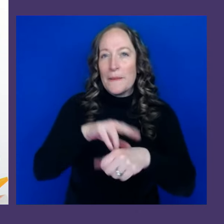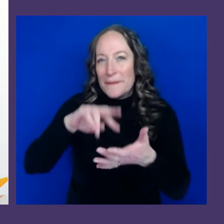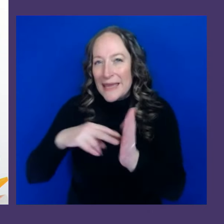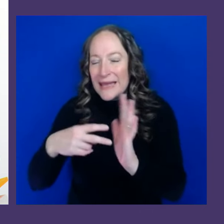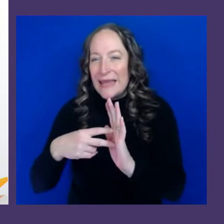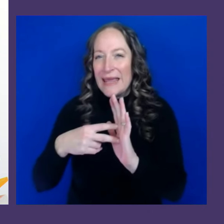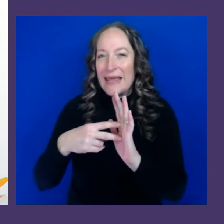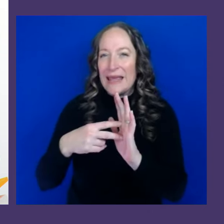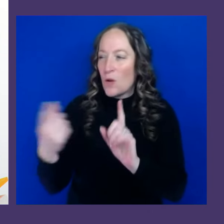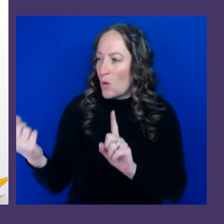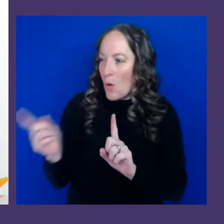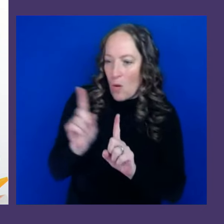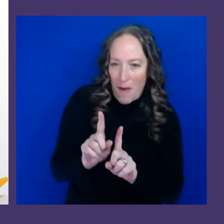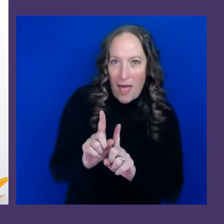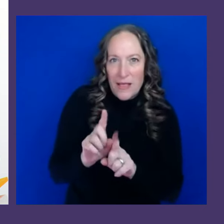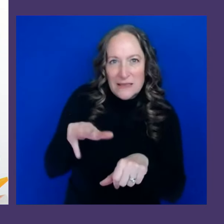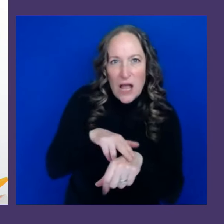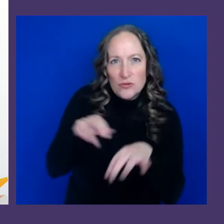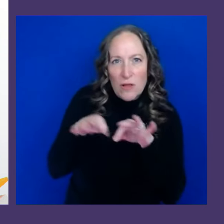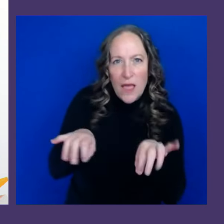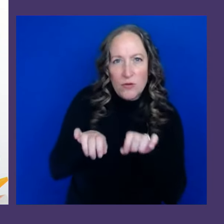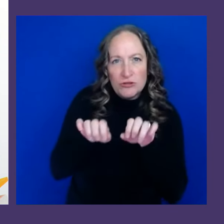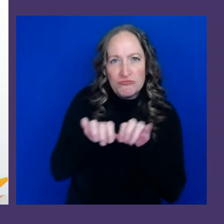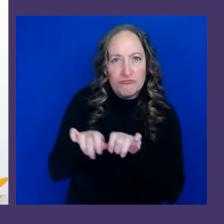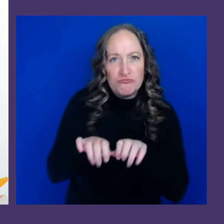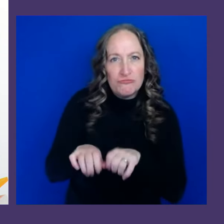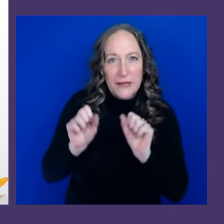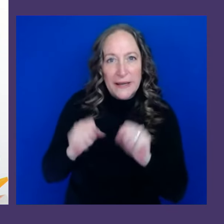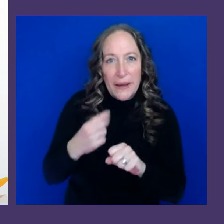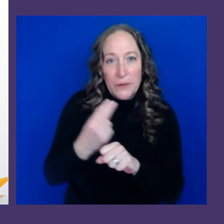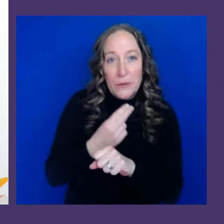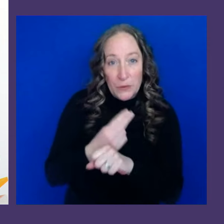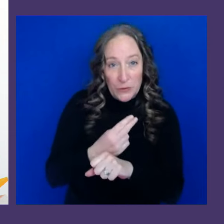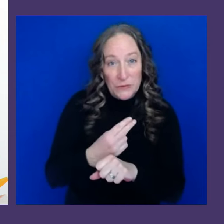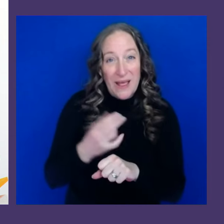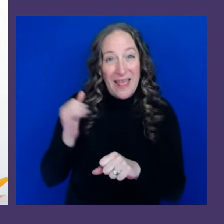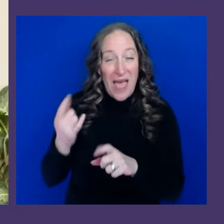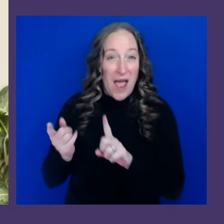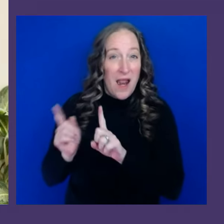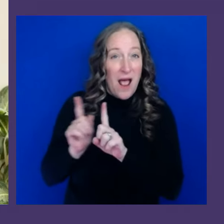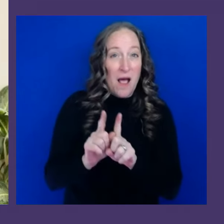which accompany in our journey through the Internet.